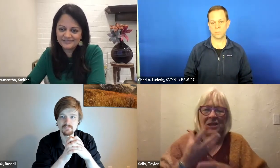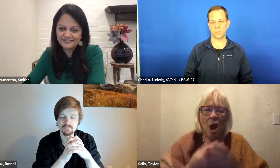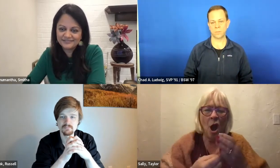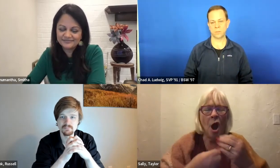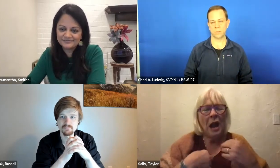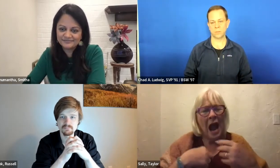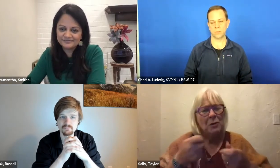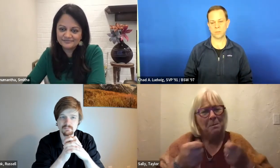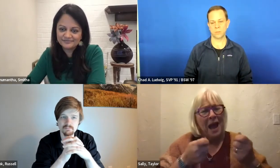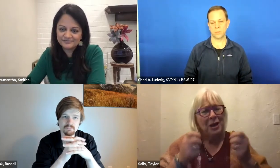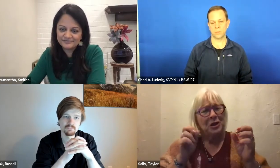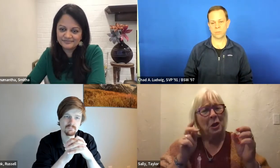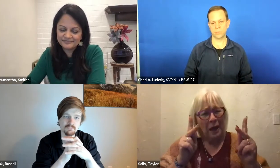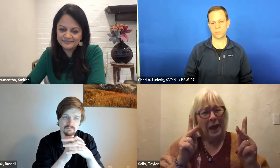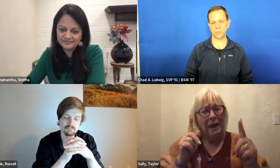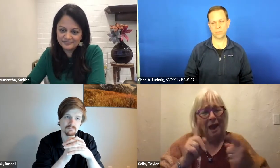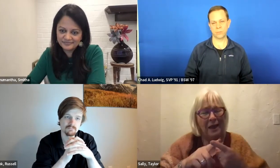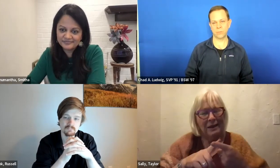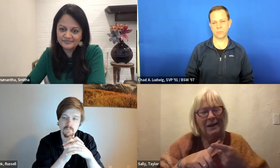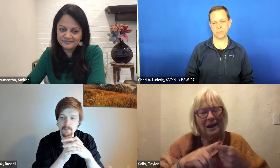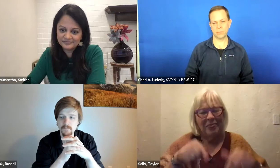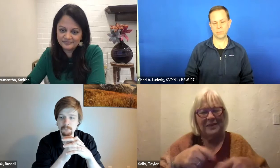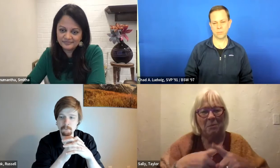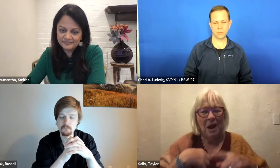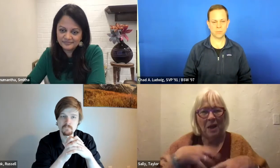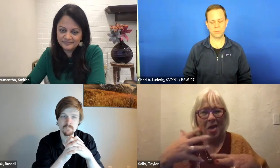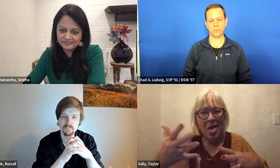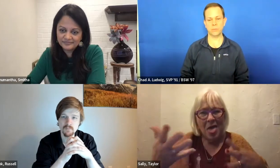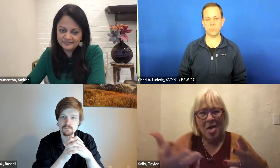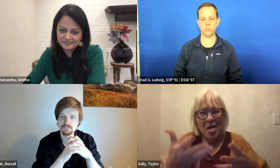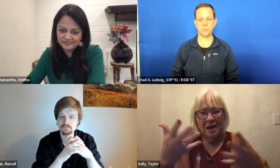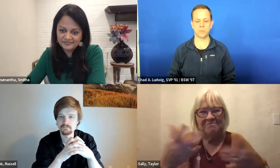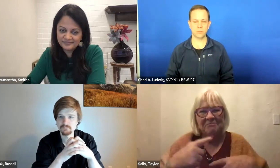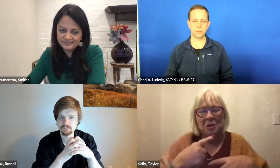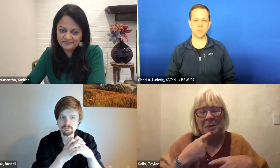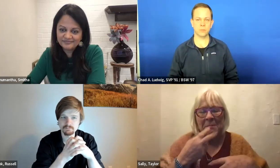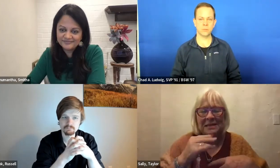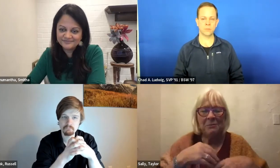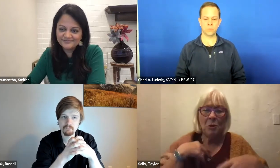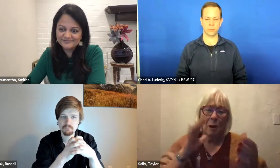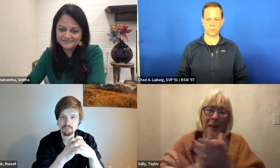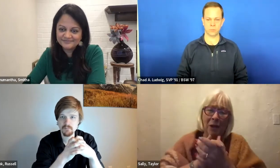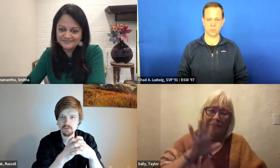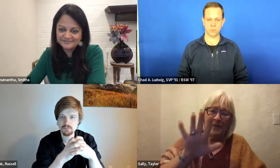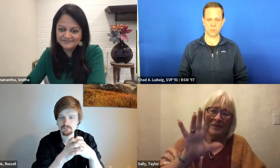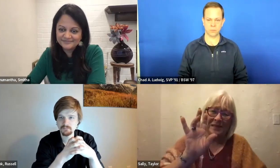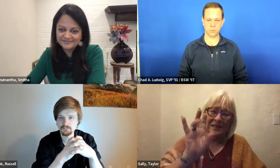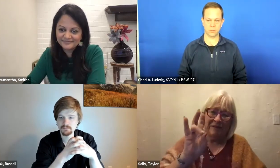and, oh, that hit me hard. I have been managing it OK until this month. I really do miss him.